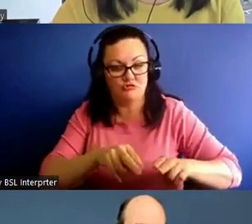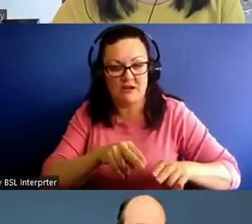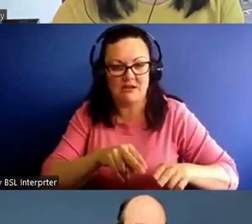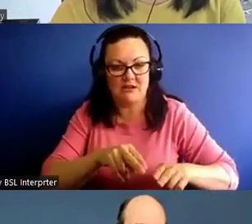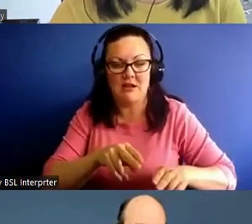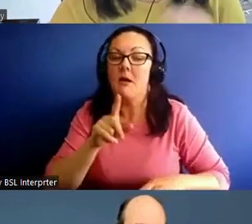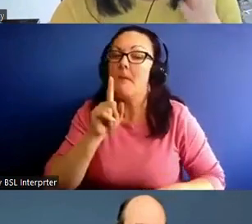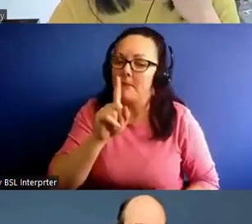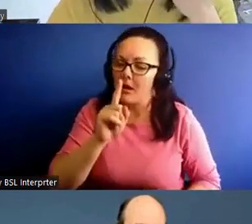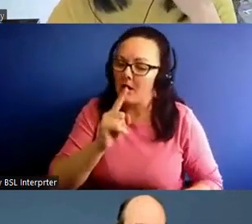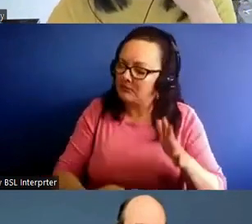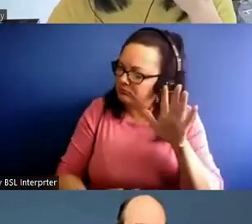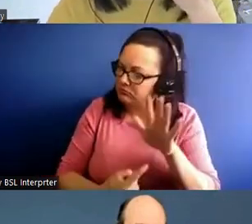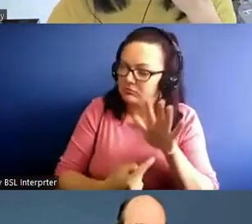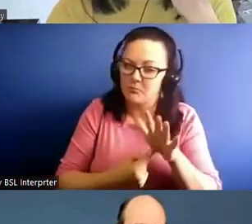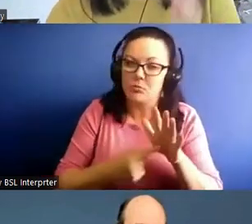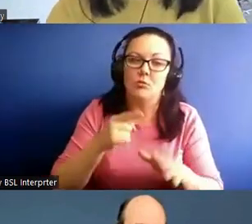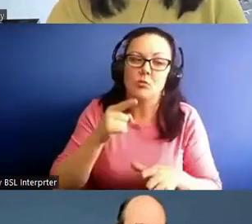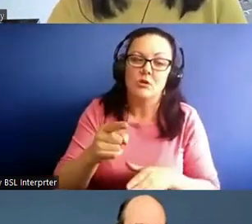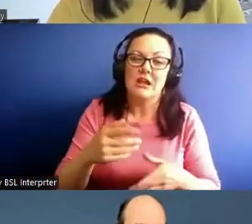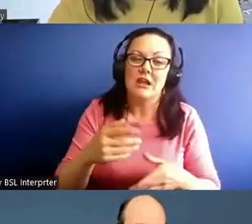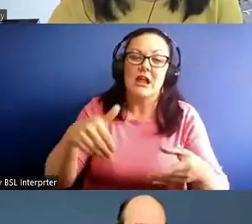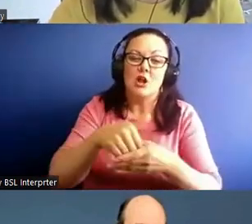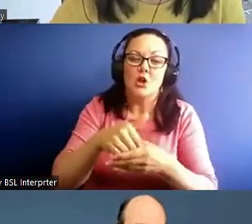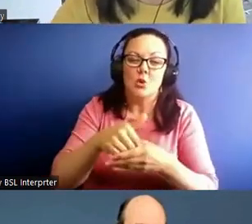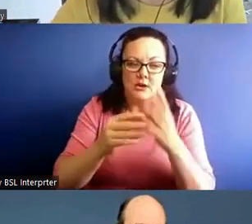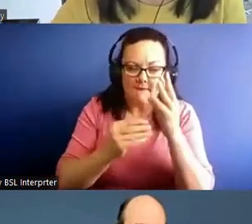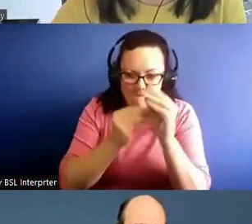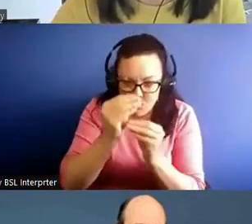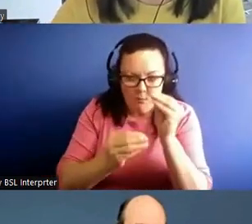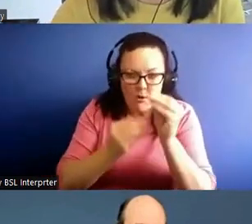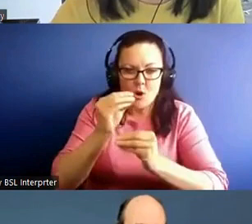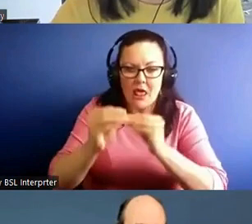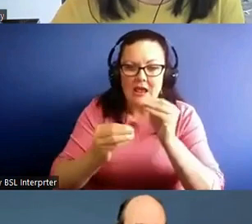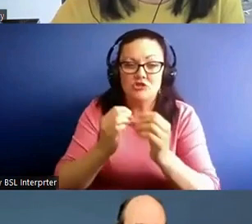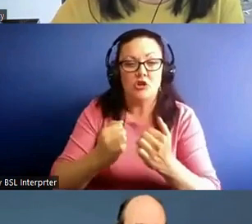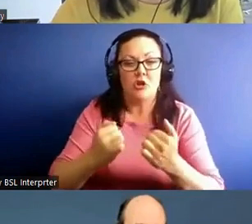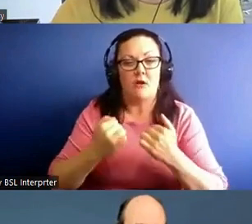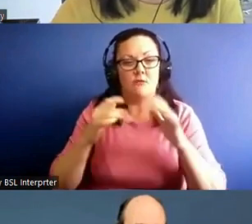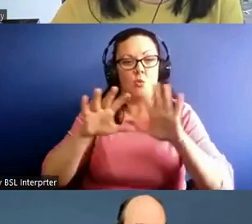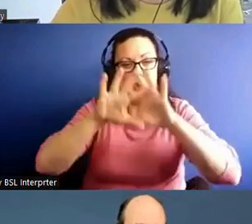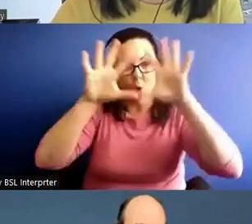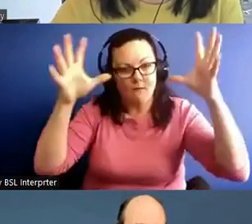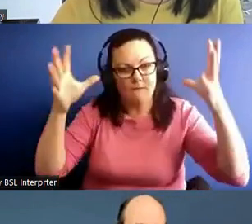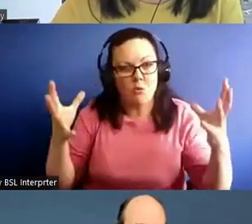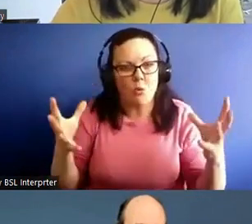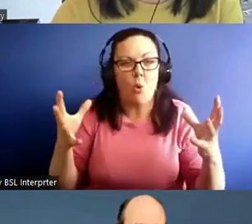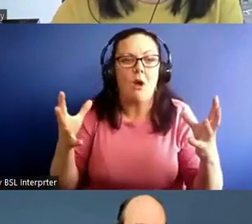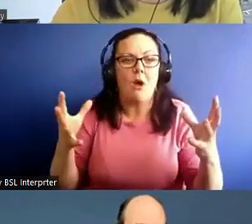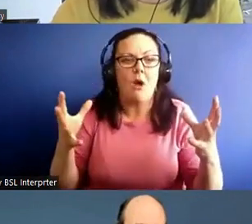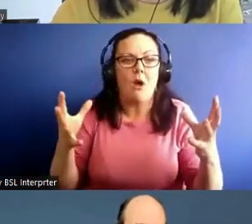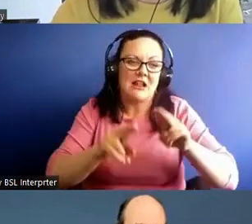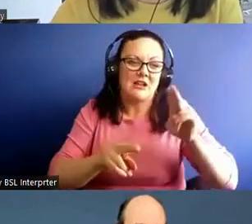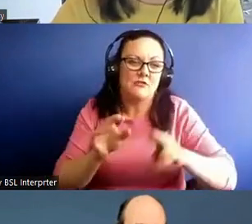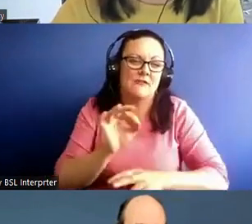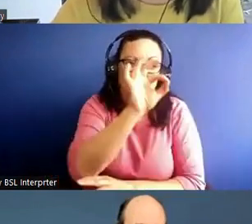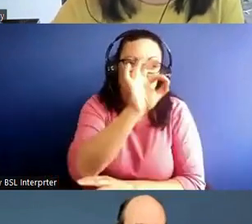importantly it also includes formulation process of your overarching evaluation question or your research question,